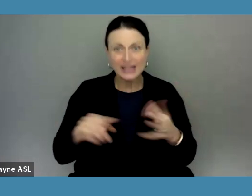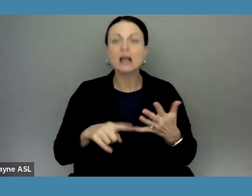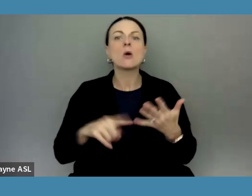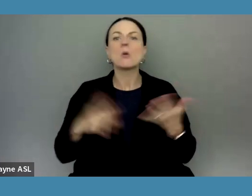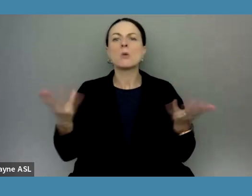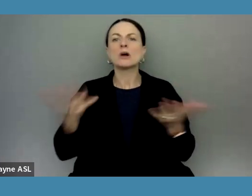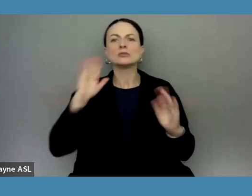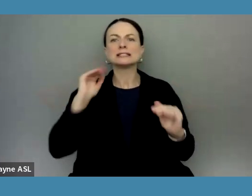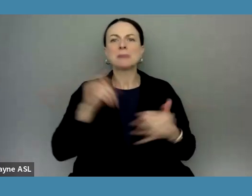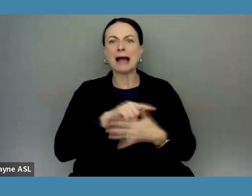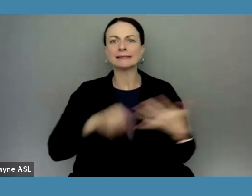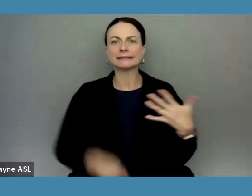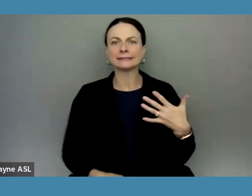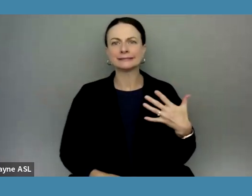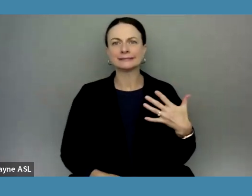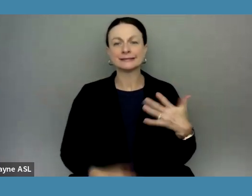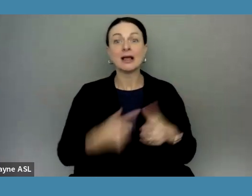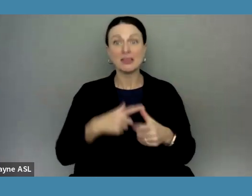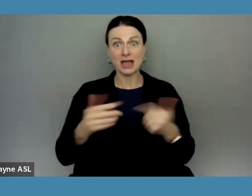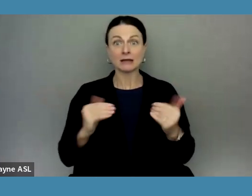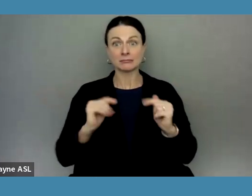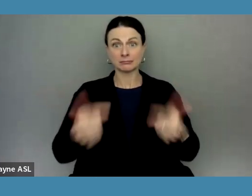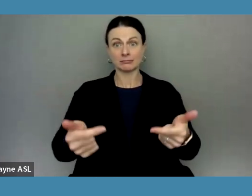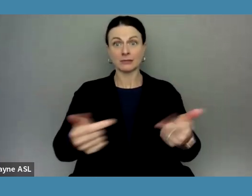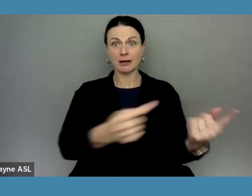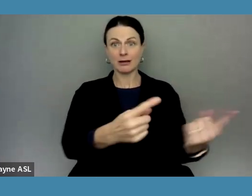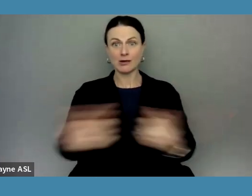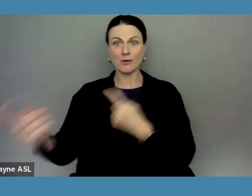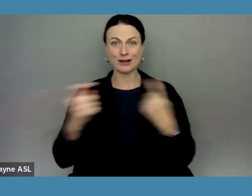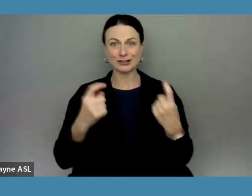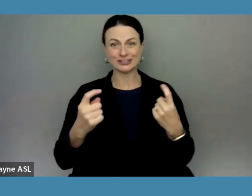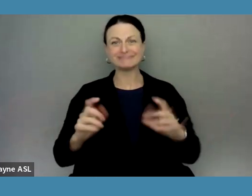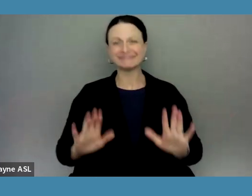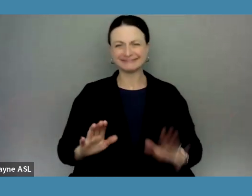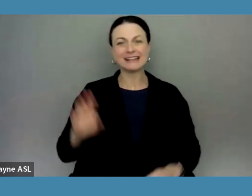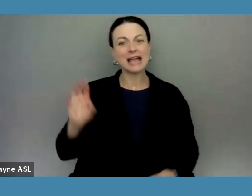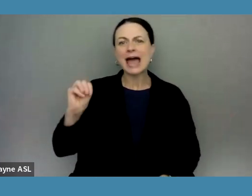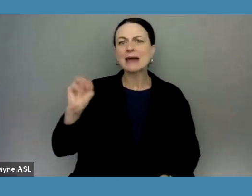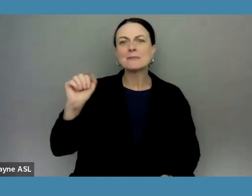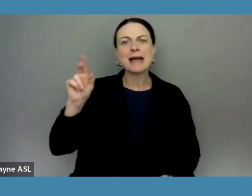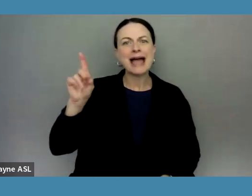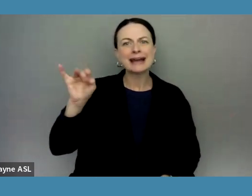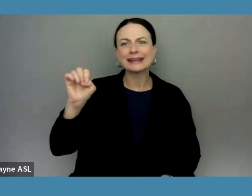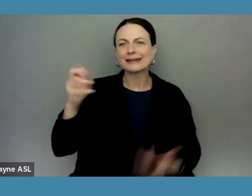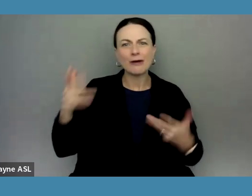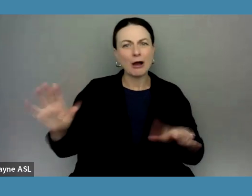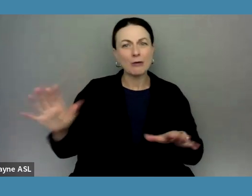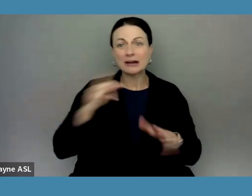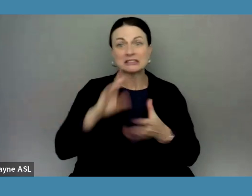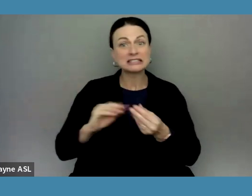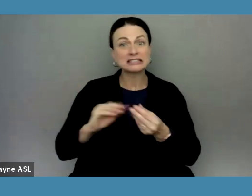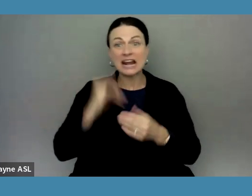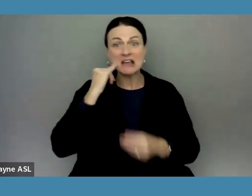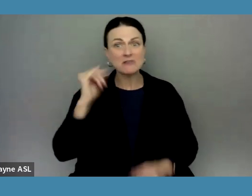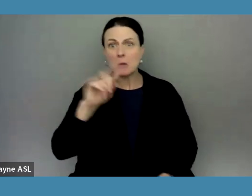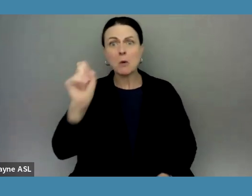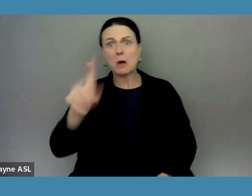And then I'll be taking questions and as Maddie said, if you have questions throughout the presentation, please go ahead and put those in the chat